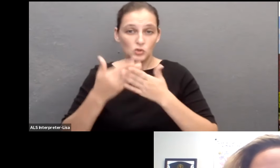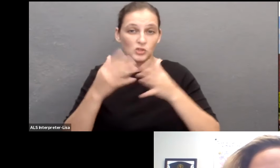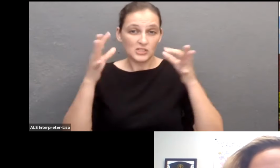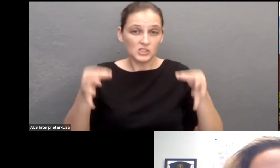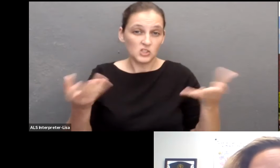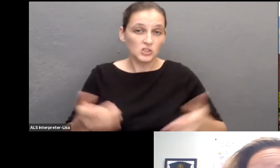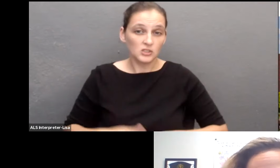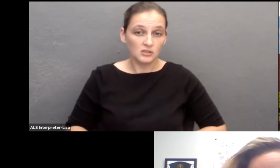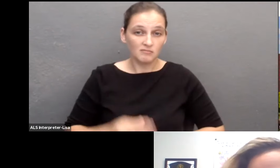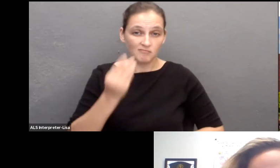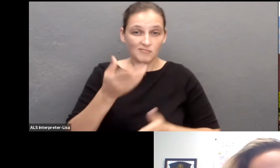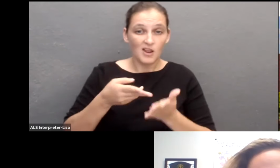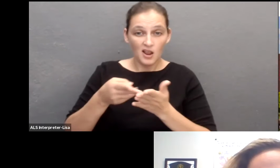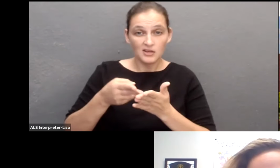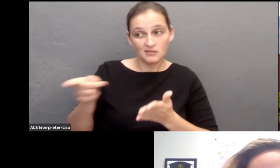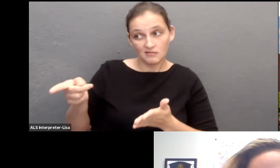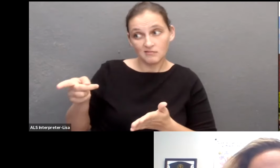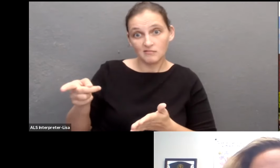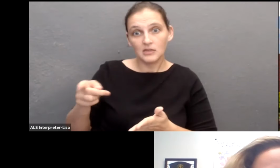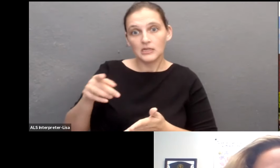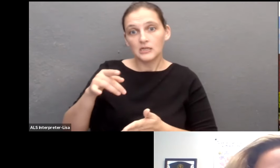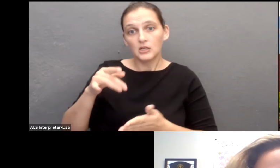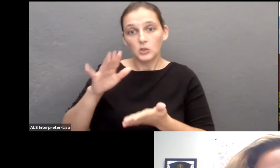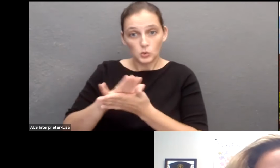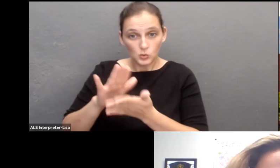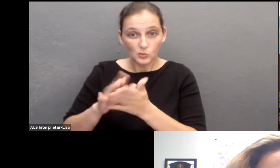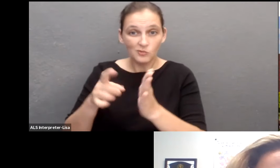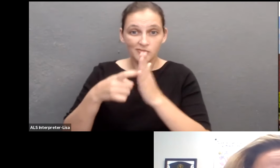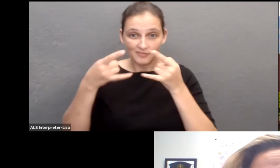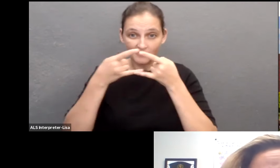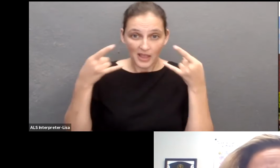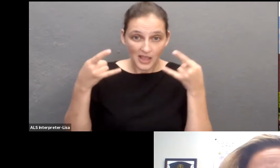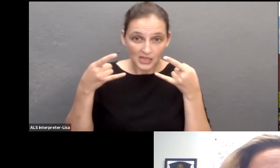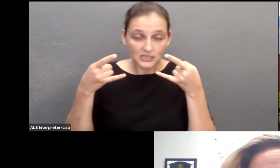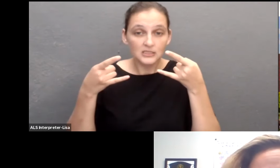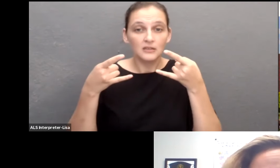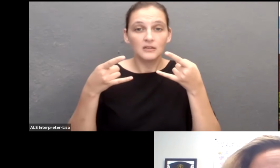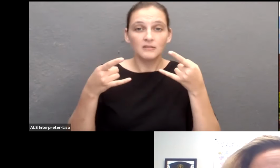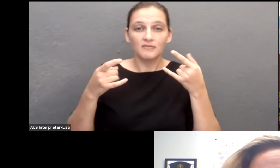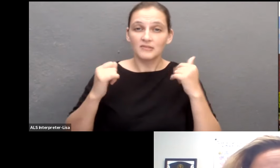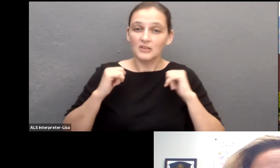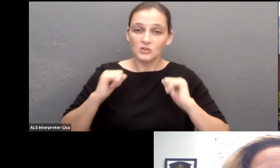know, they they wear mask in school. We try to do, if we're for doing activities, we do